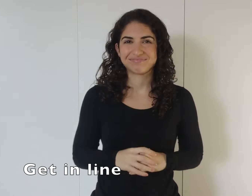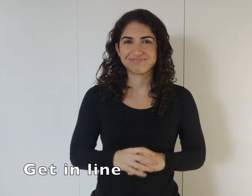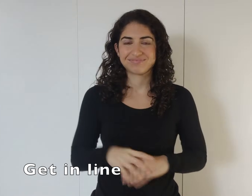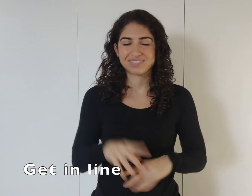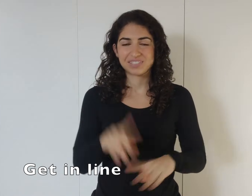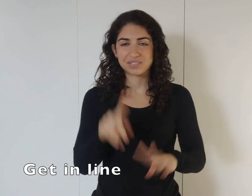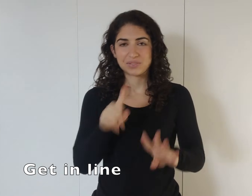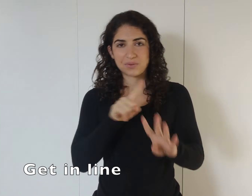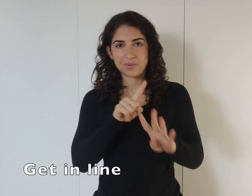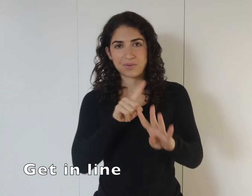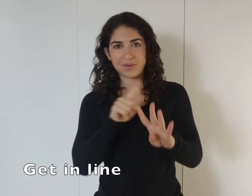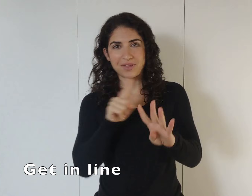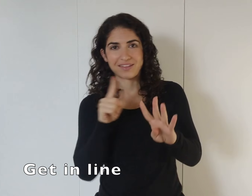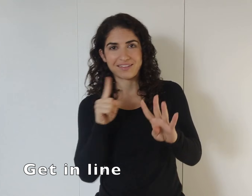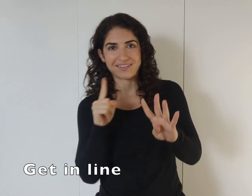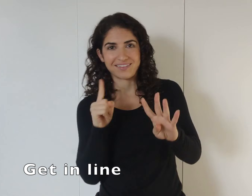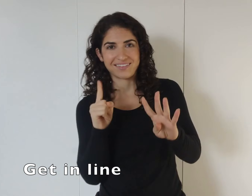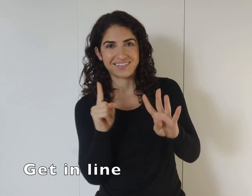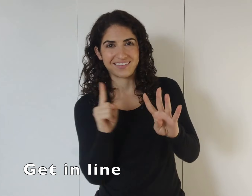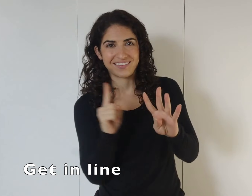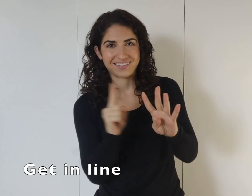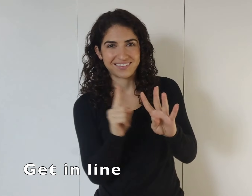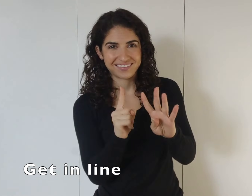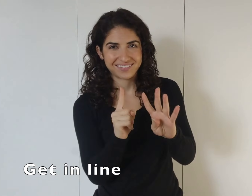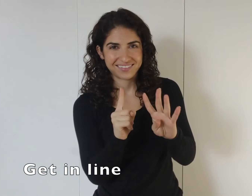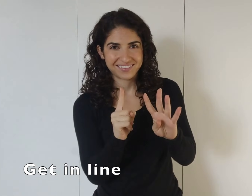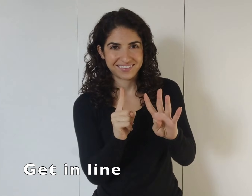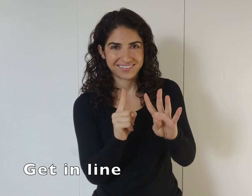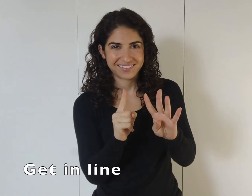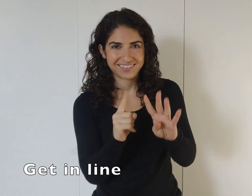"To get in line."